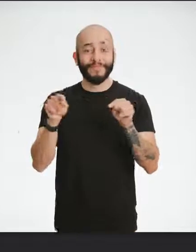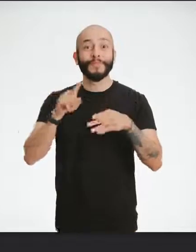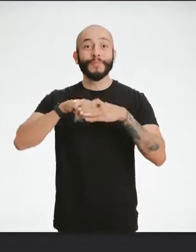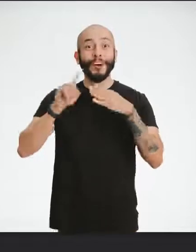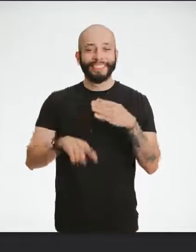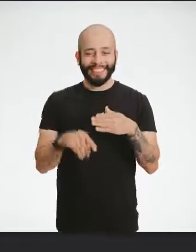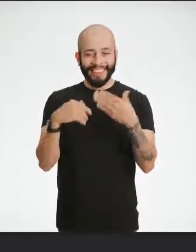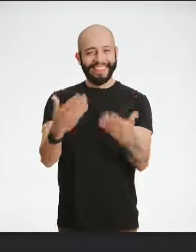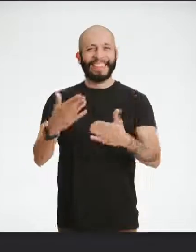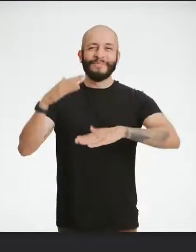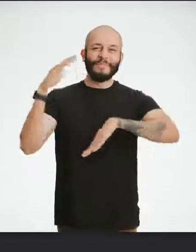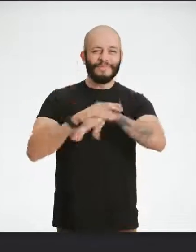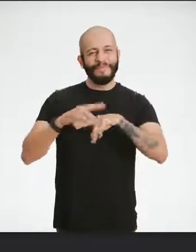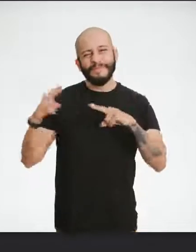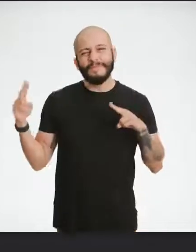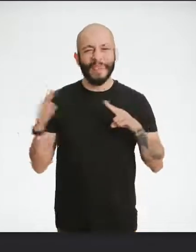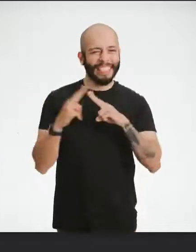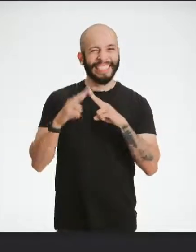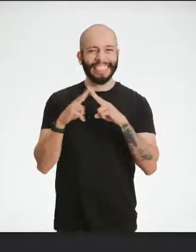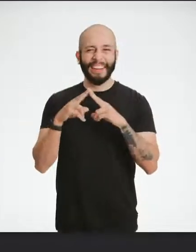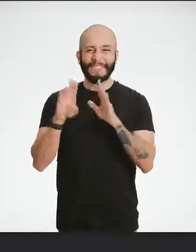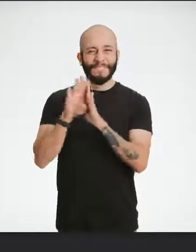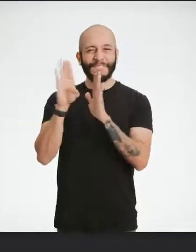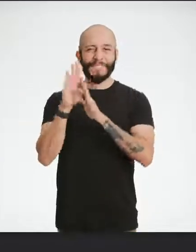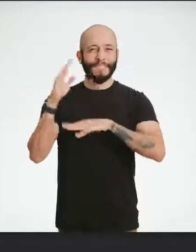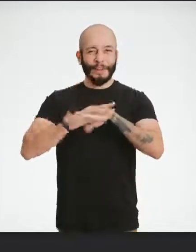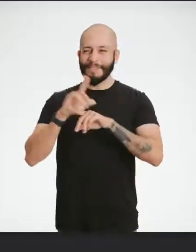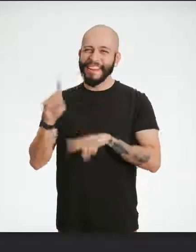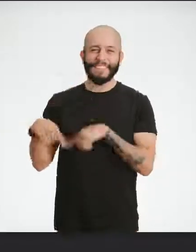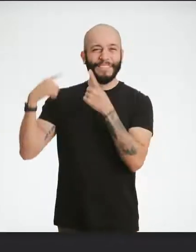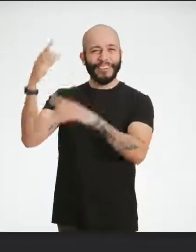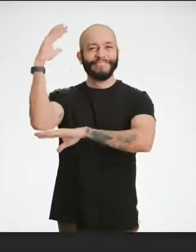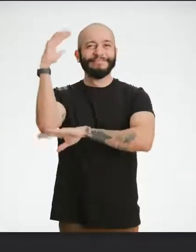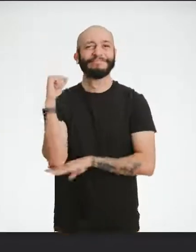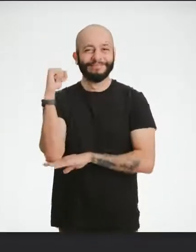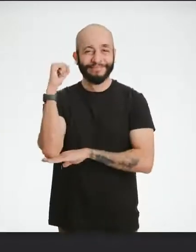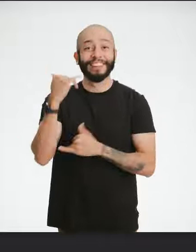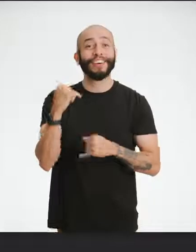Now, the result is the best development platform that we have ever built.